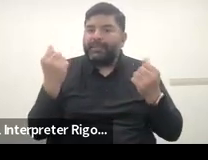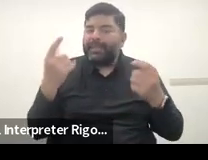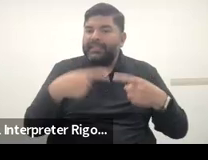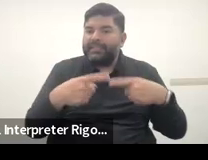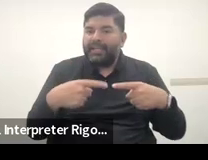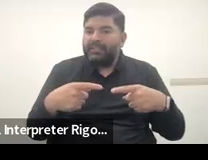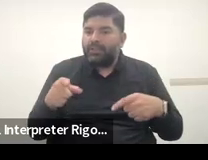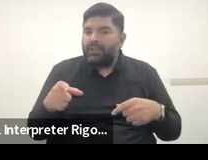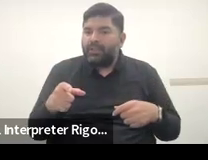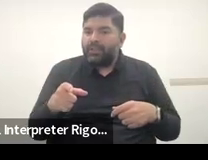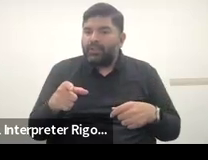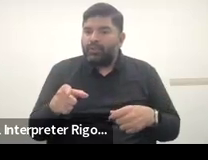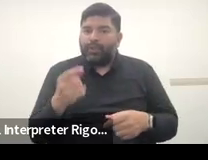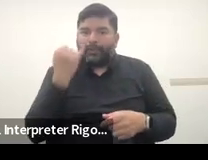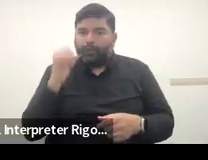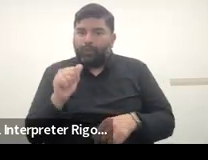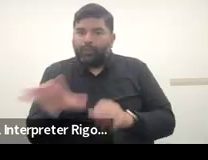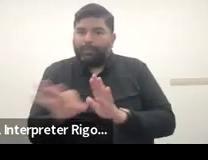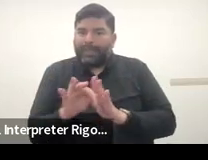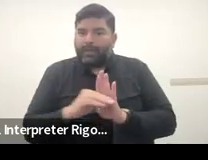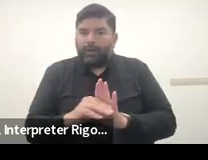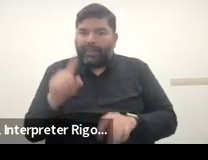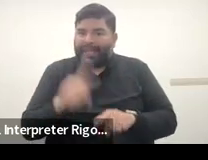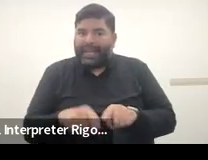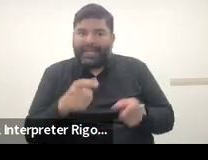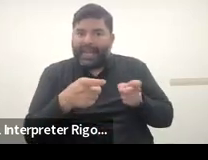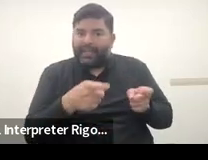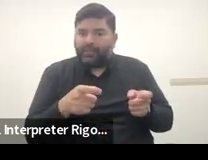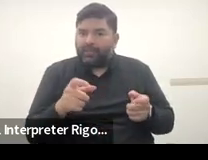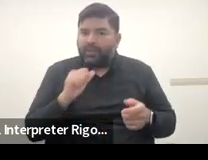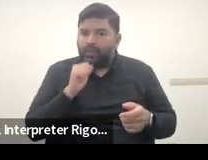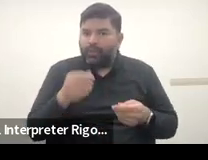but you can't really do that, you're not going to get anything. LEE: Yeah and also it's important for